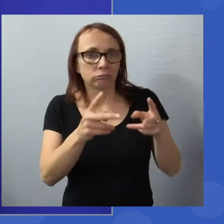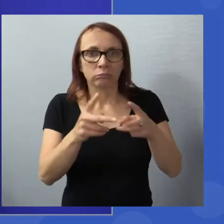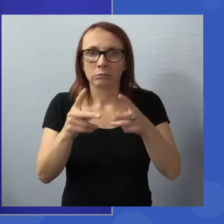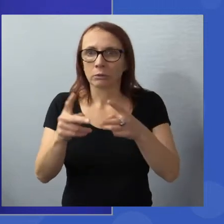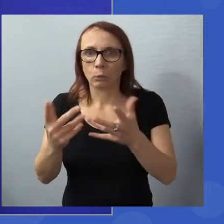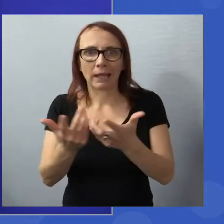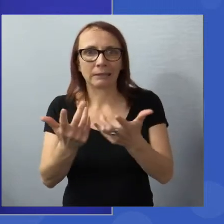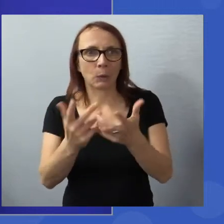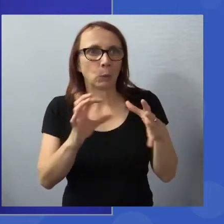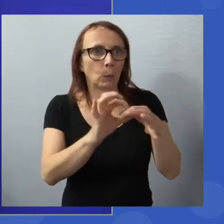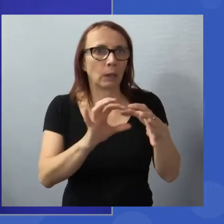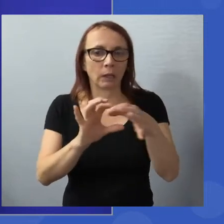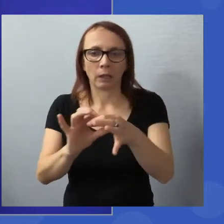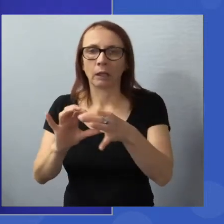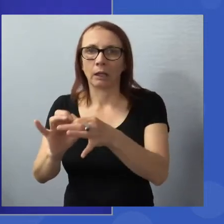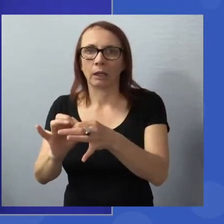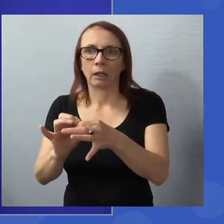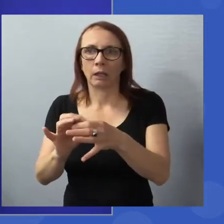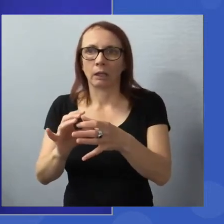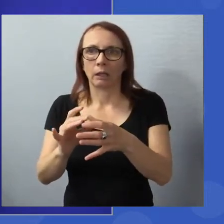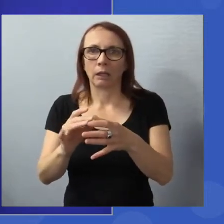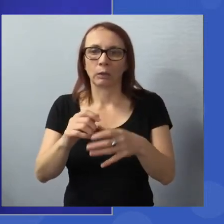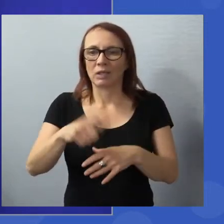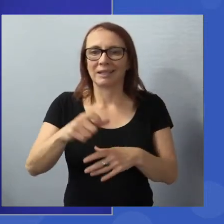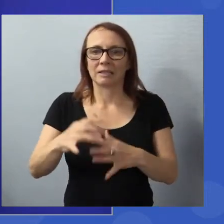politicians between elections so citizens Assembly's local local